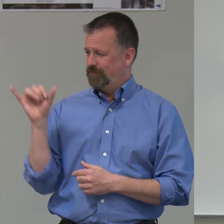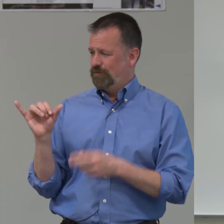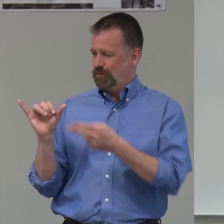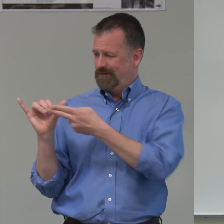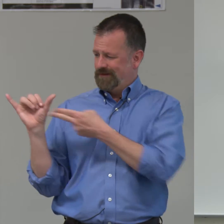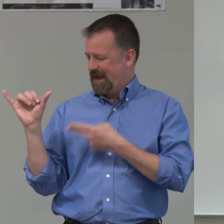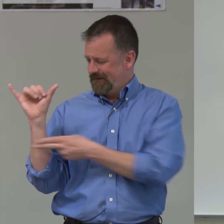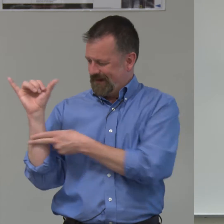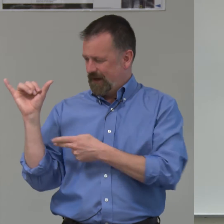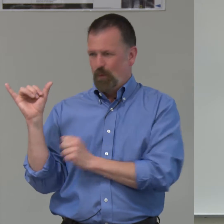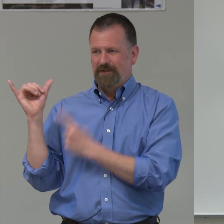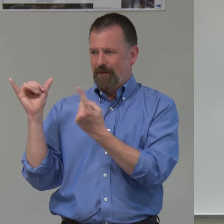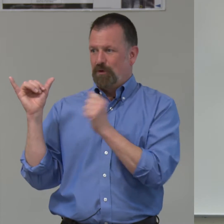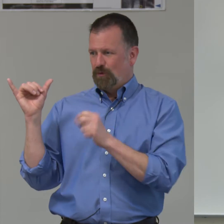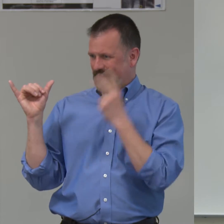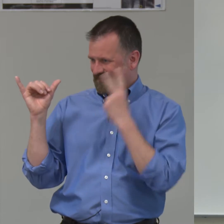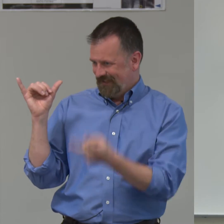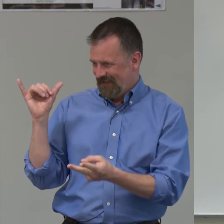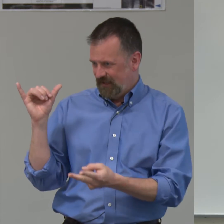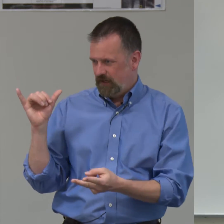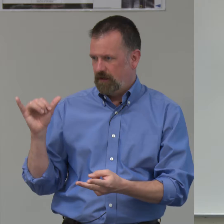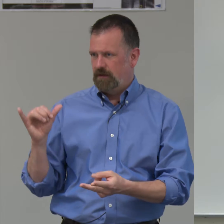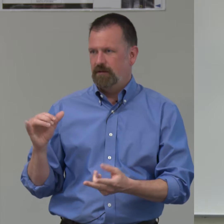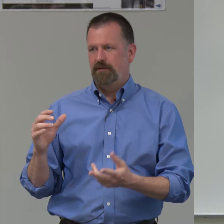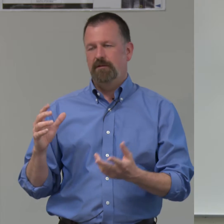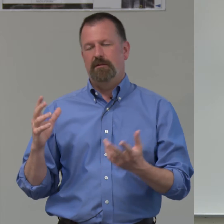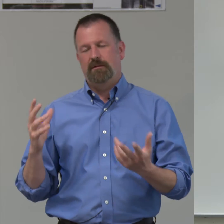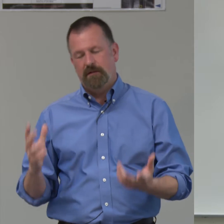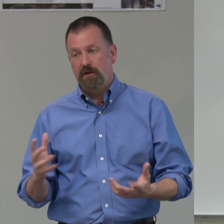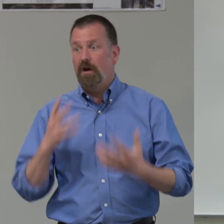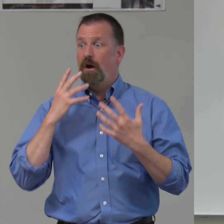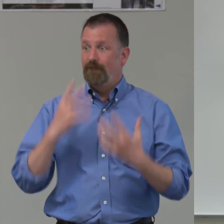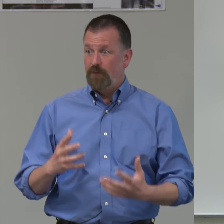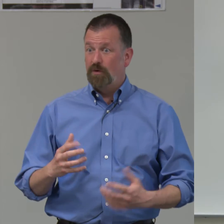with something that you can see. Now, the problem is, all this work was being done